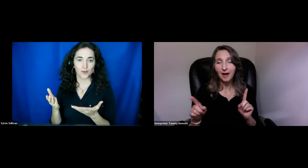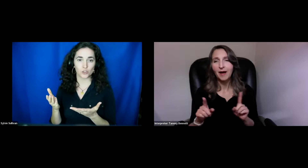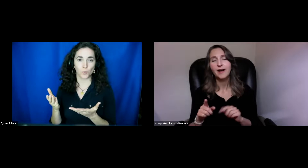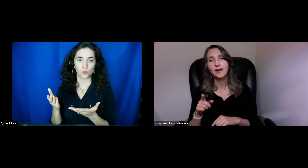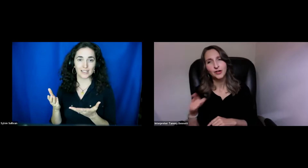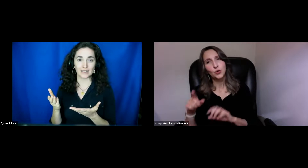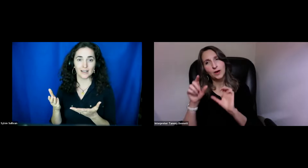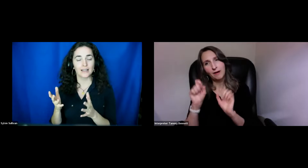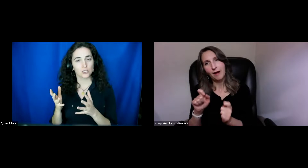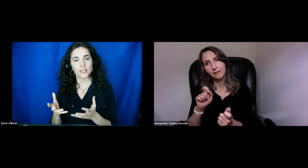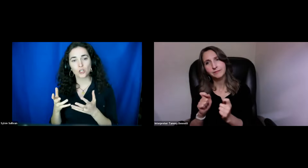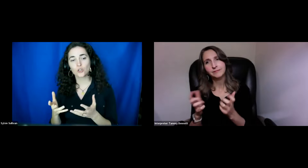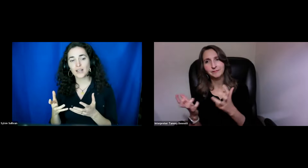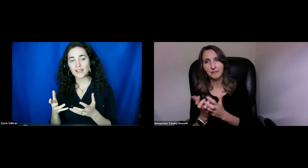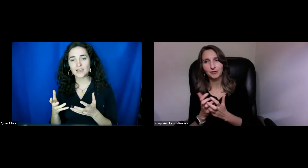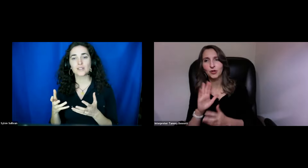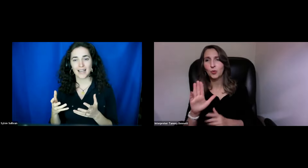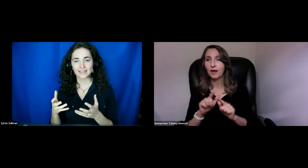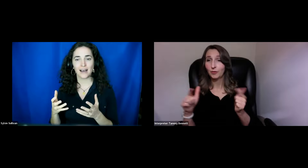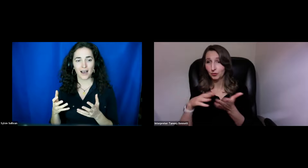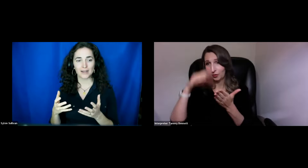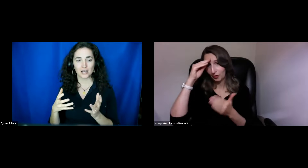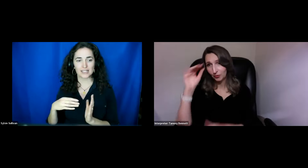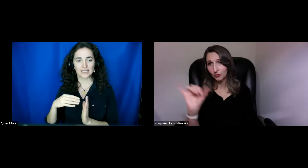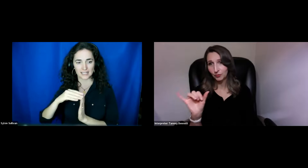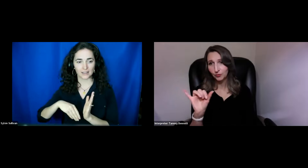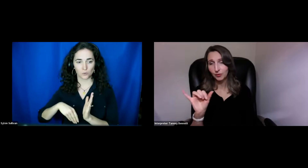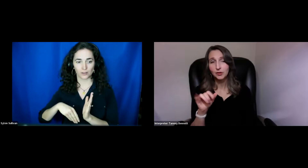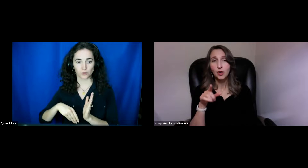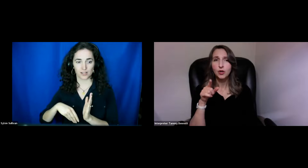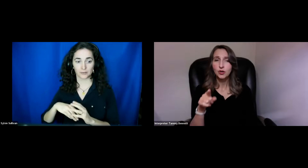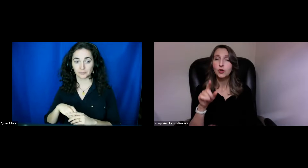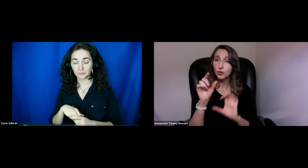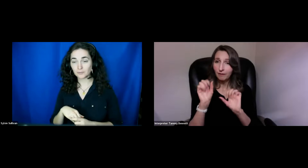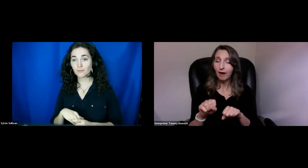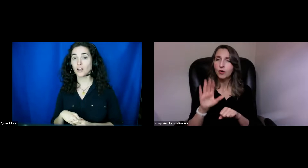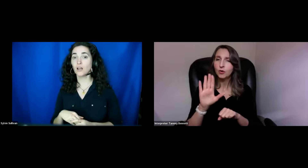your language, learning what you need, so it's a good idea to take time and actually sit down and write those down.